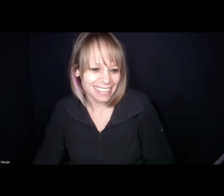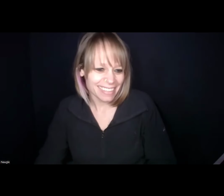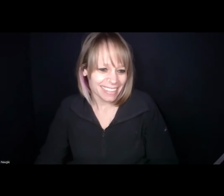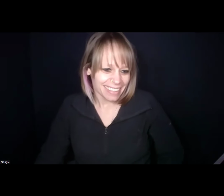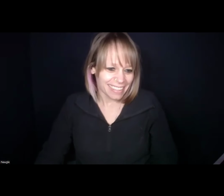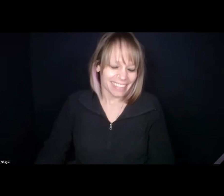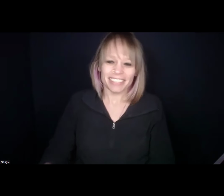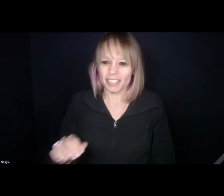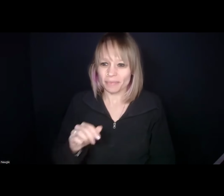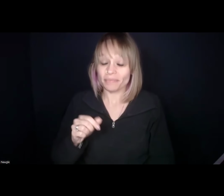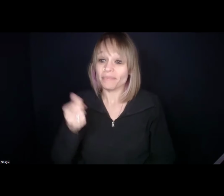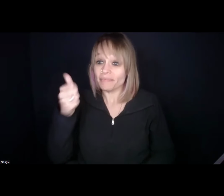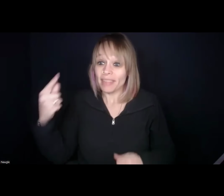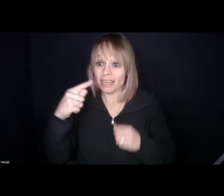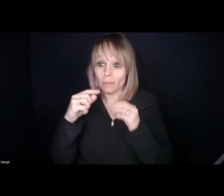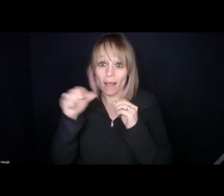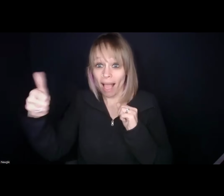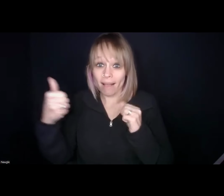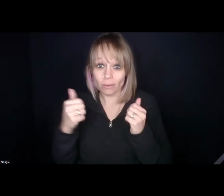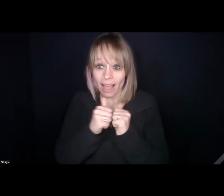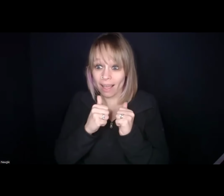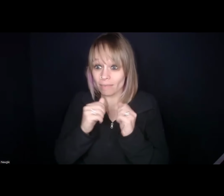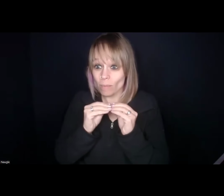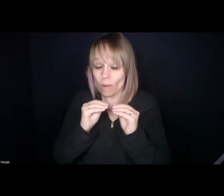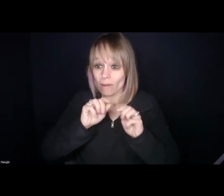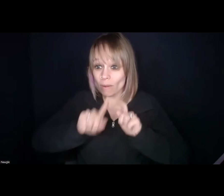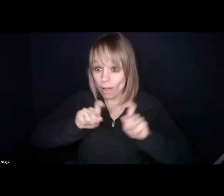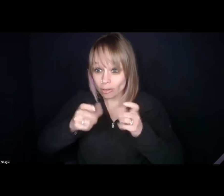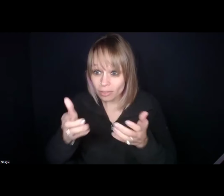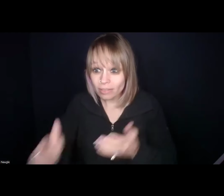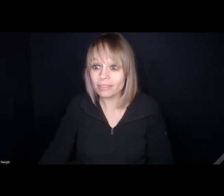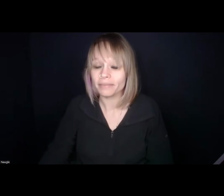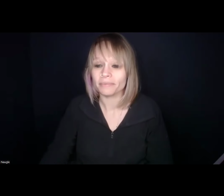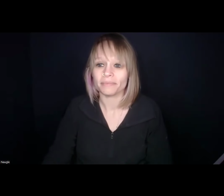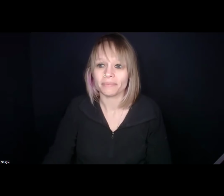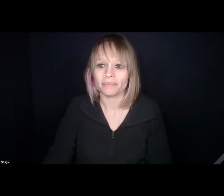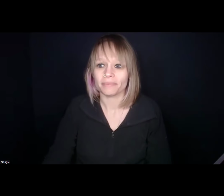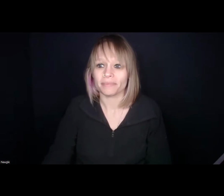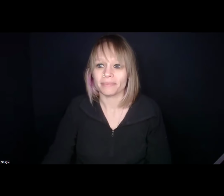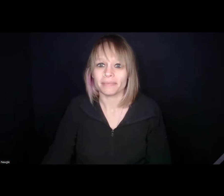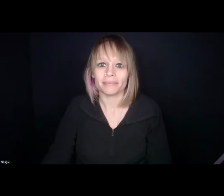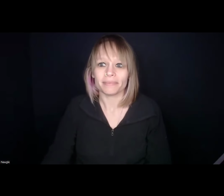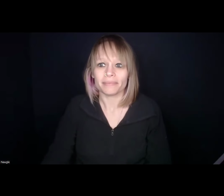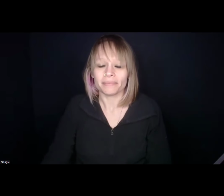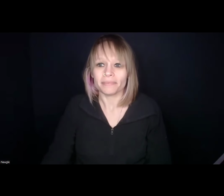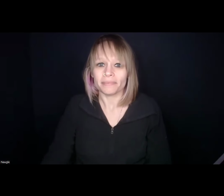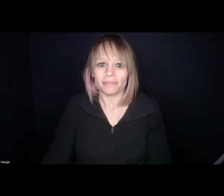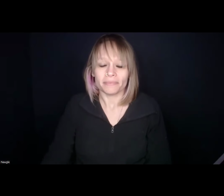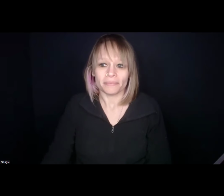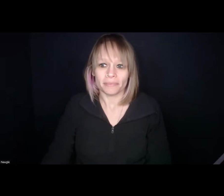Anyone else with questions?